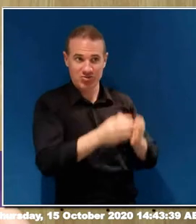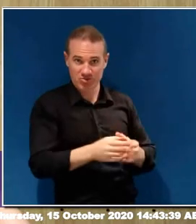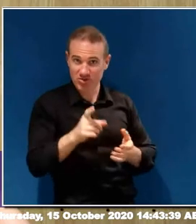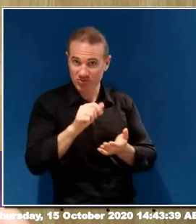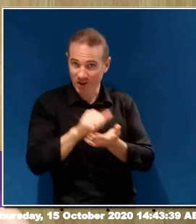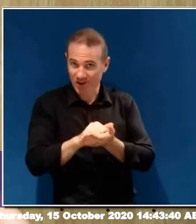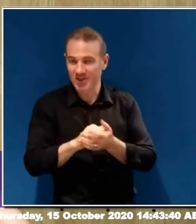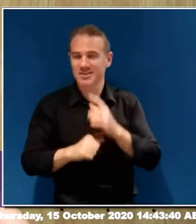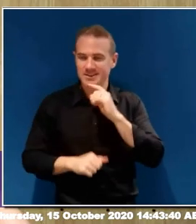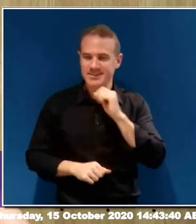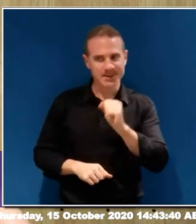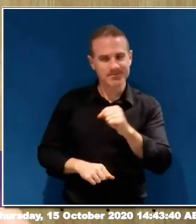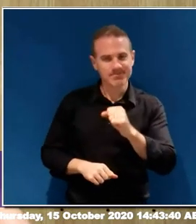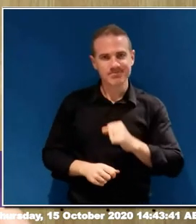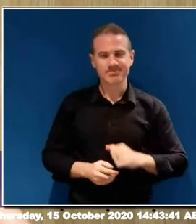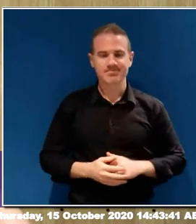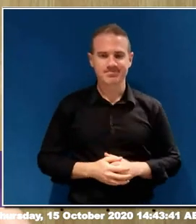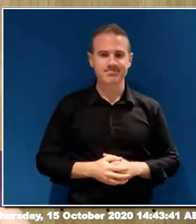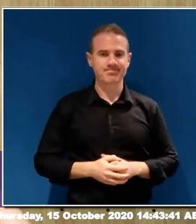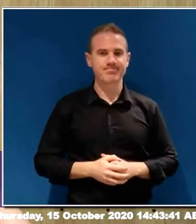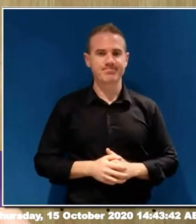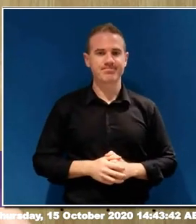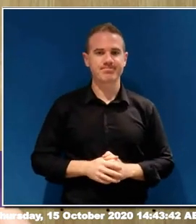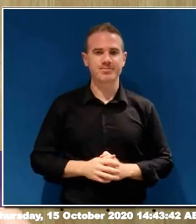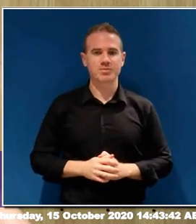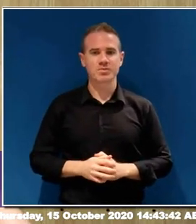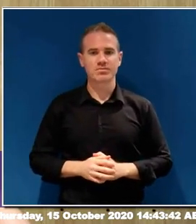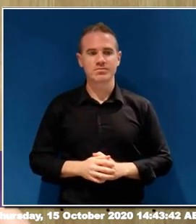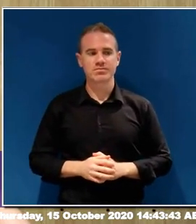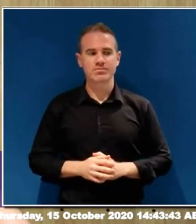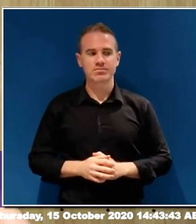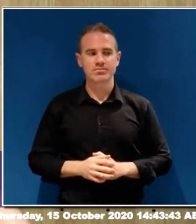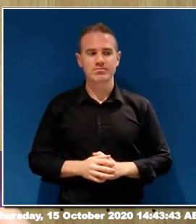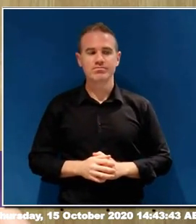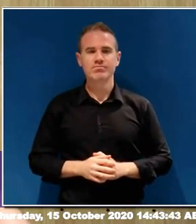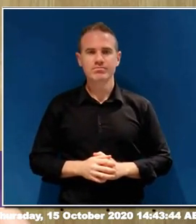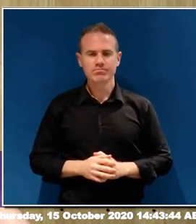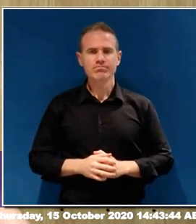And in your experience as a psychologist, one of the - you